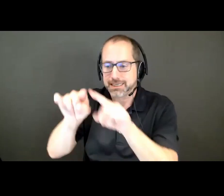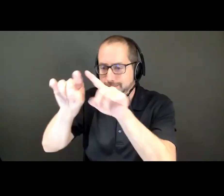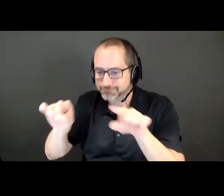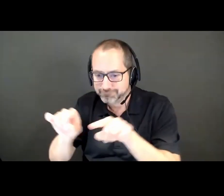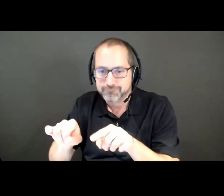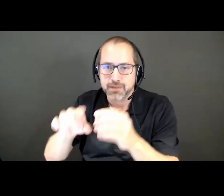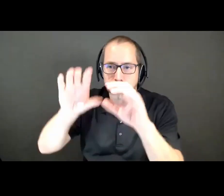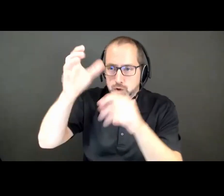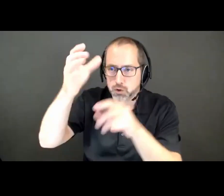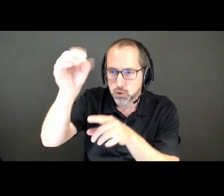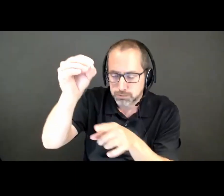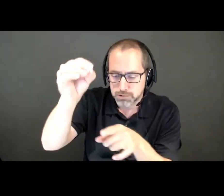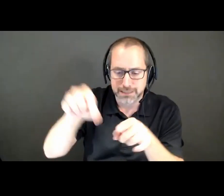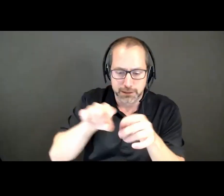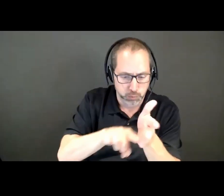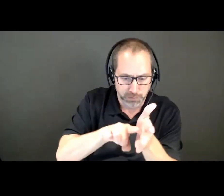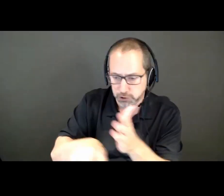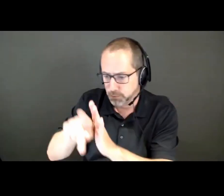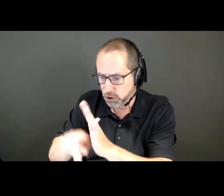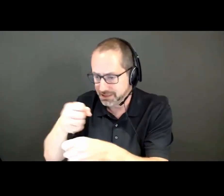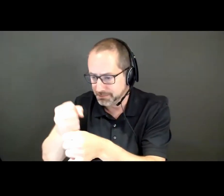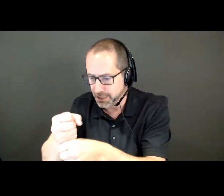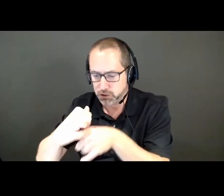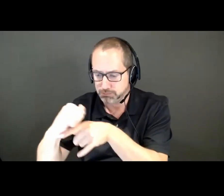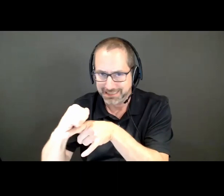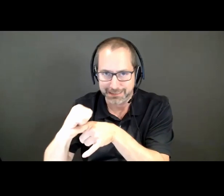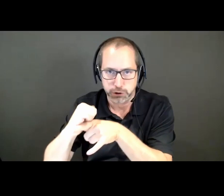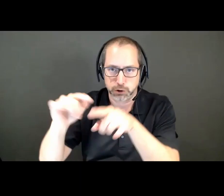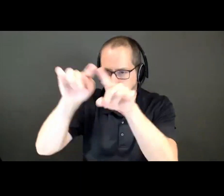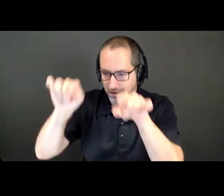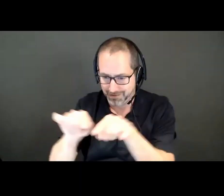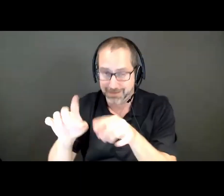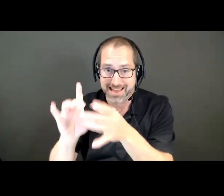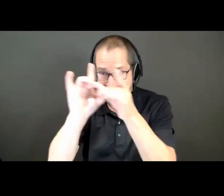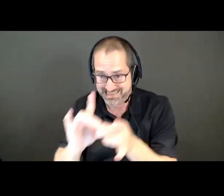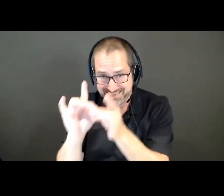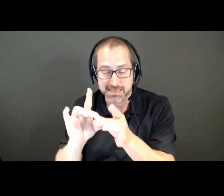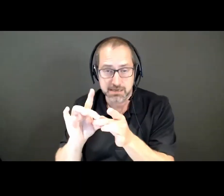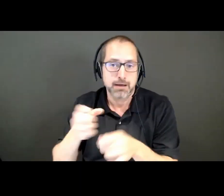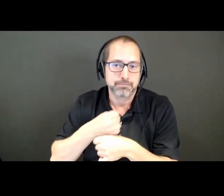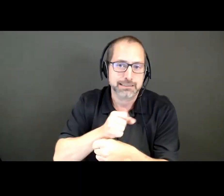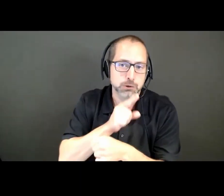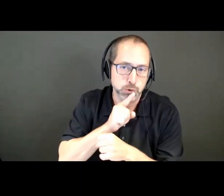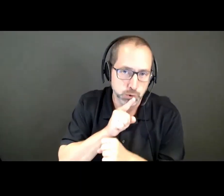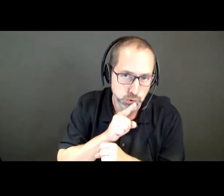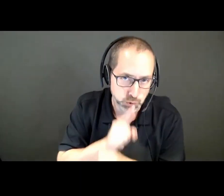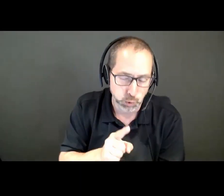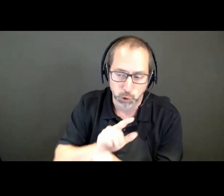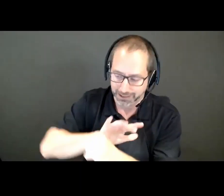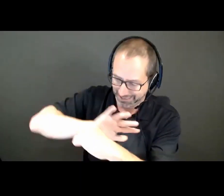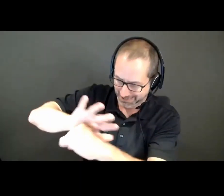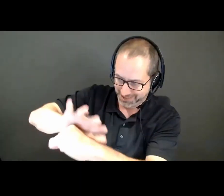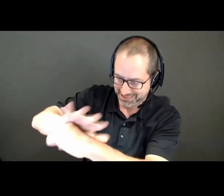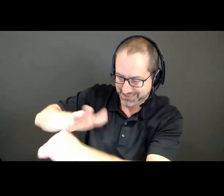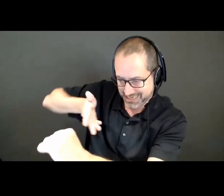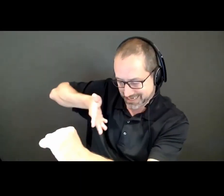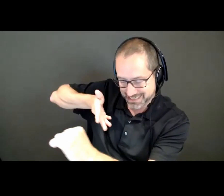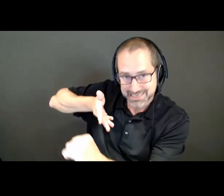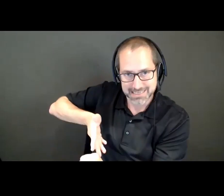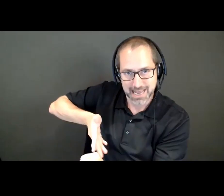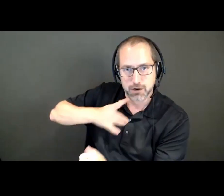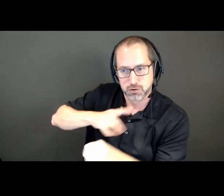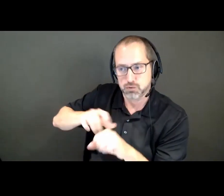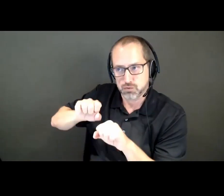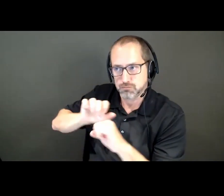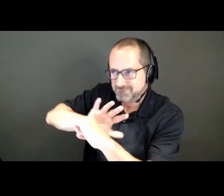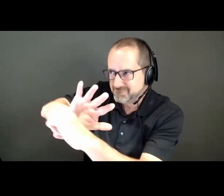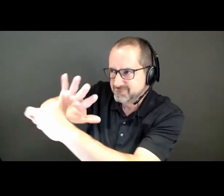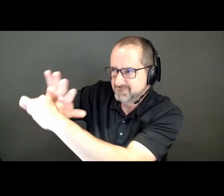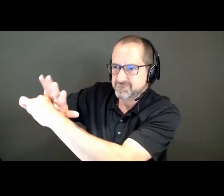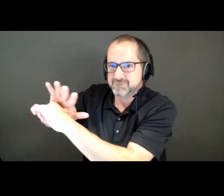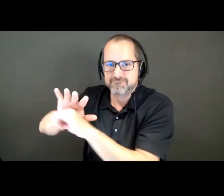policymakers, practitioners. And make sure that advocacy is there to enable the possibility of